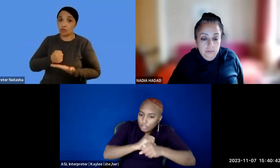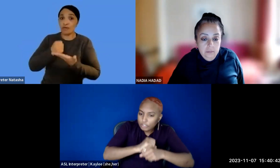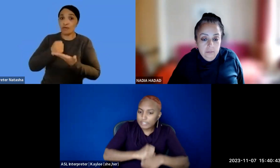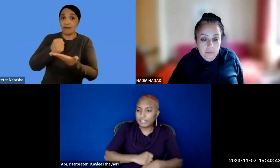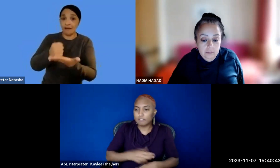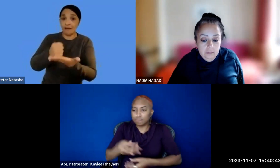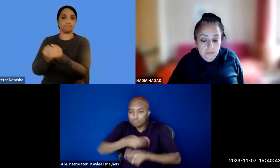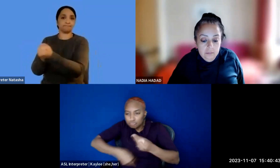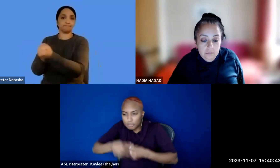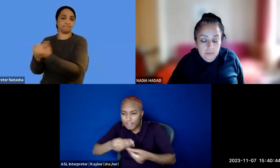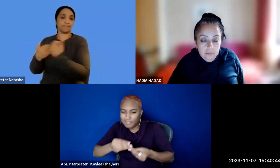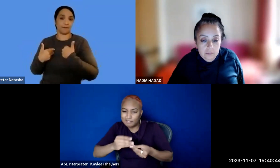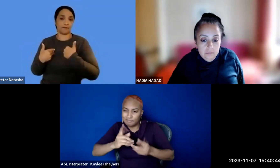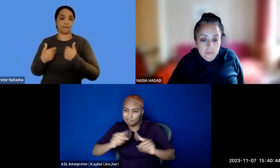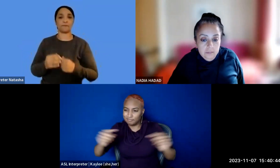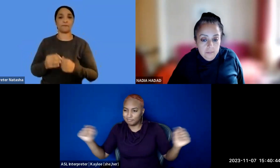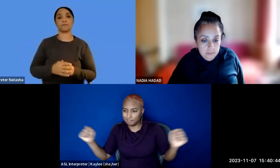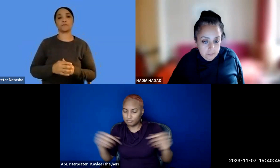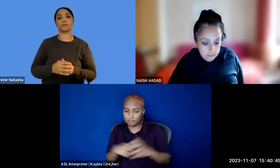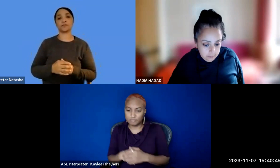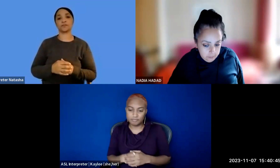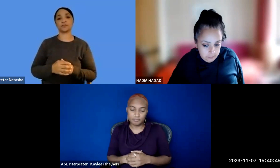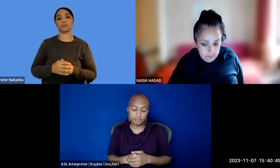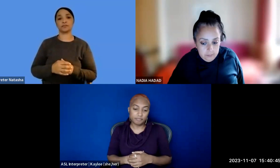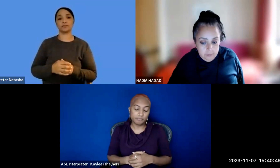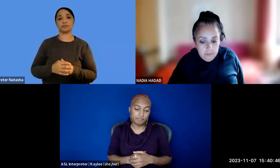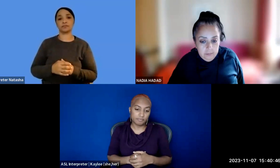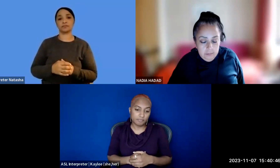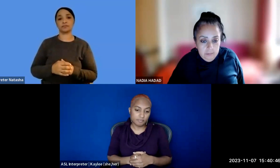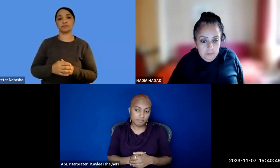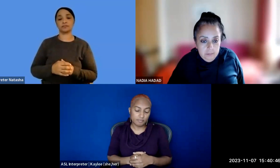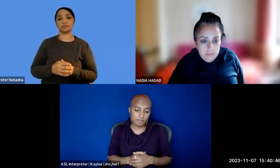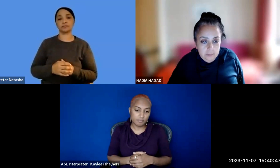The partnership is a long-standing one.